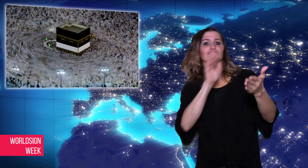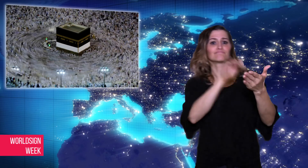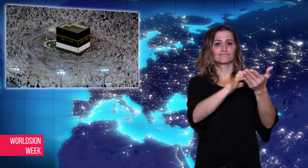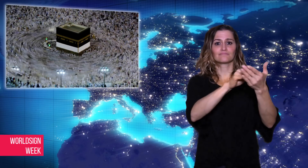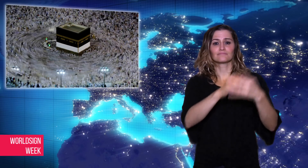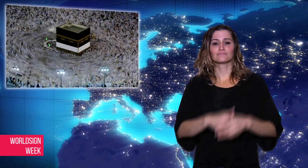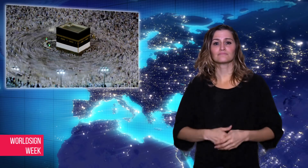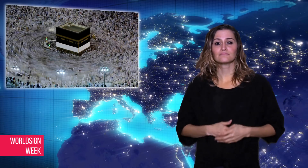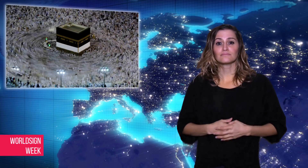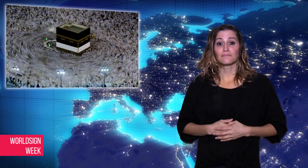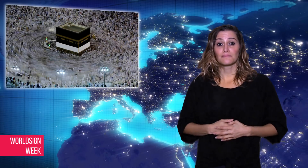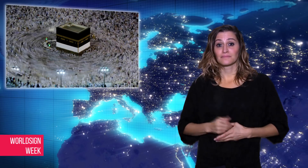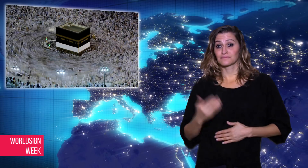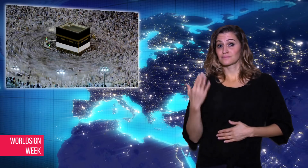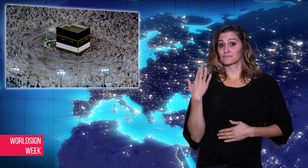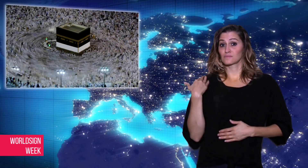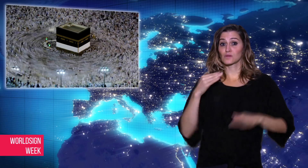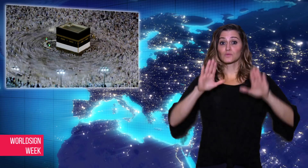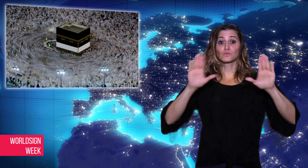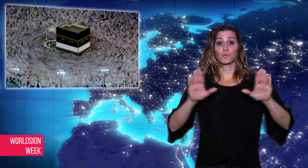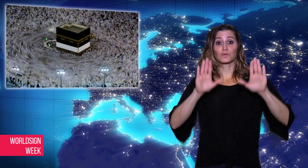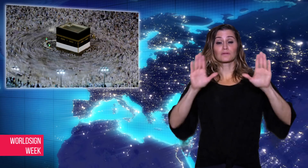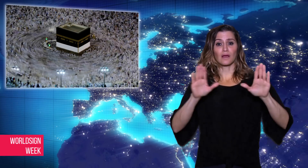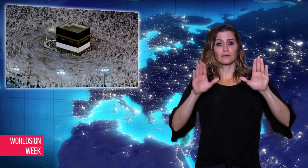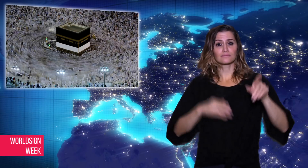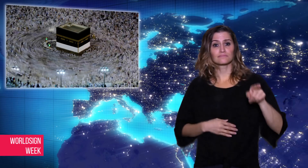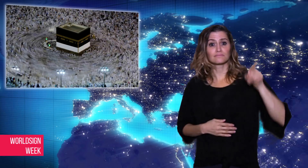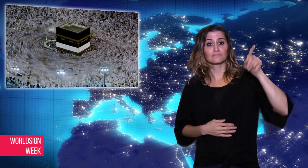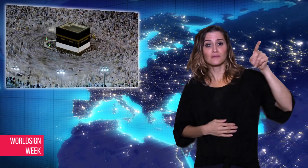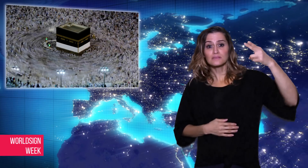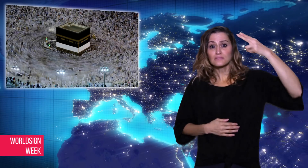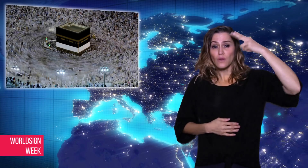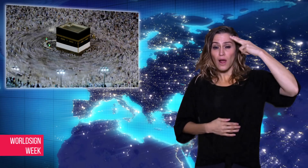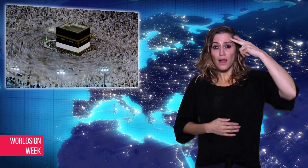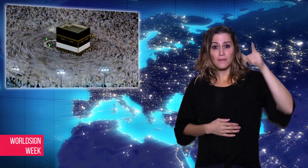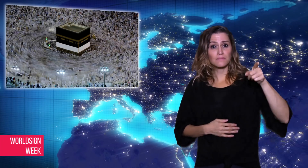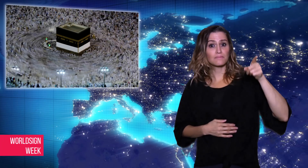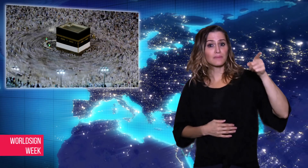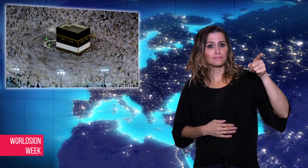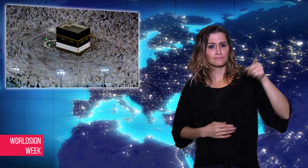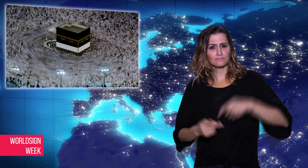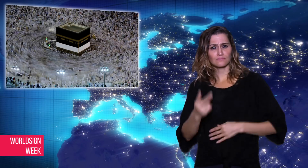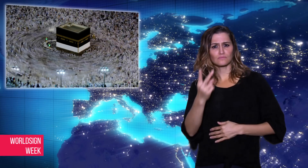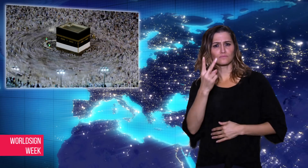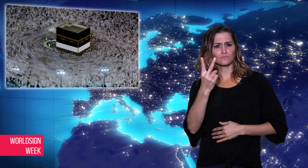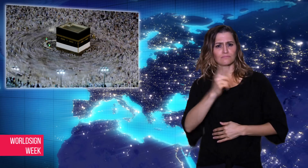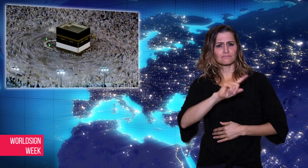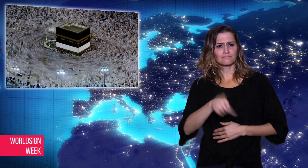mark the first day of their five-day